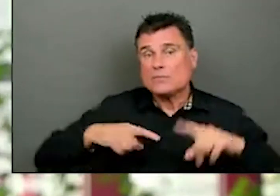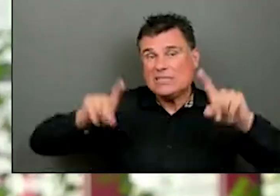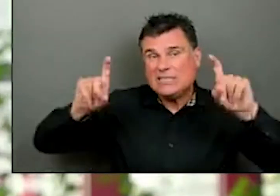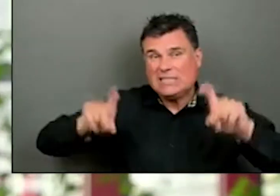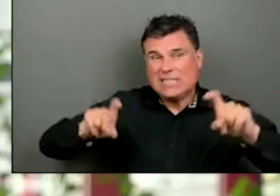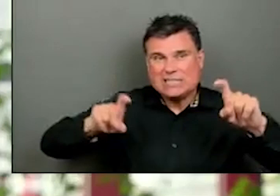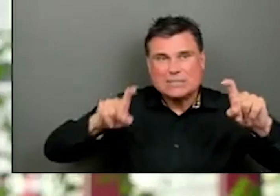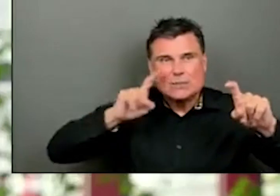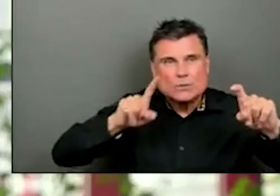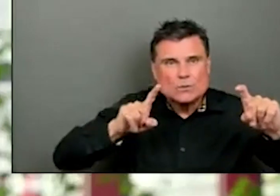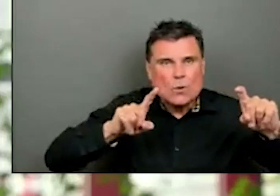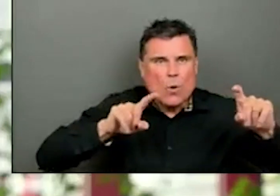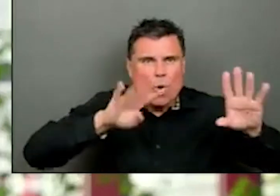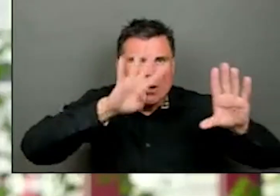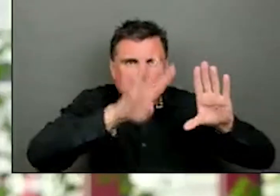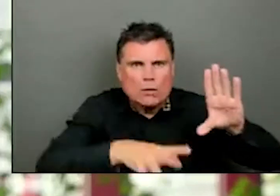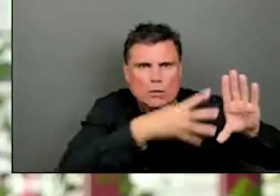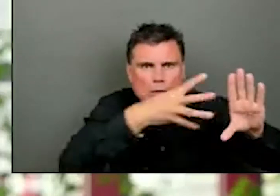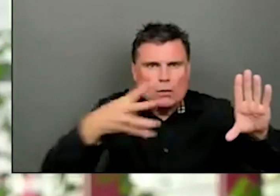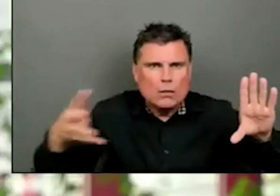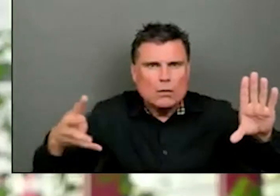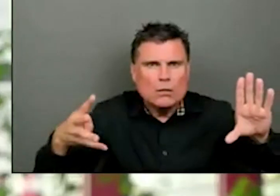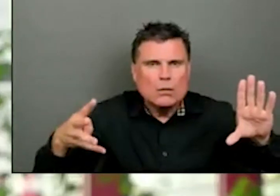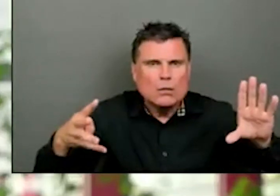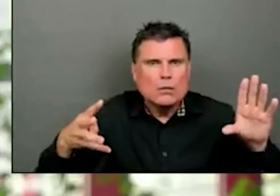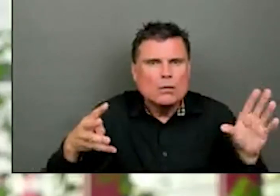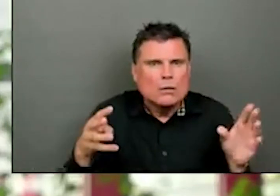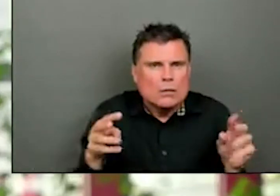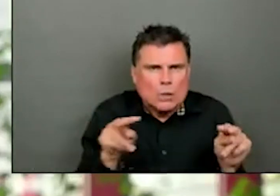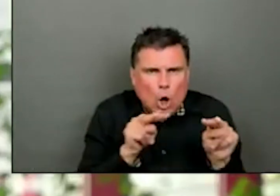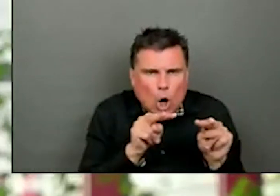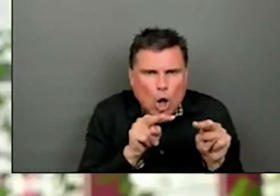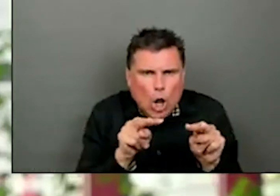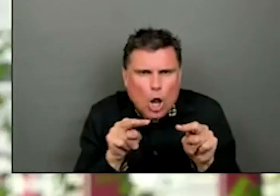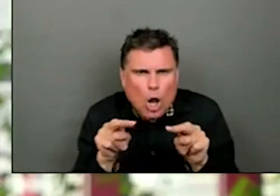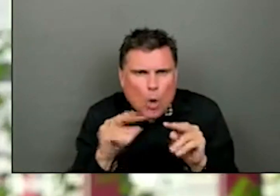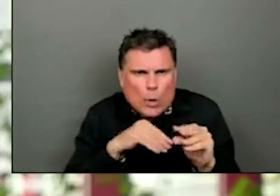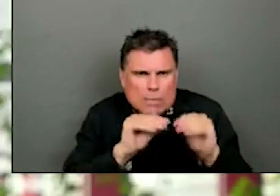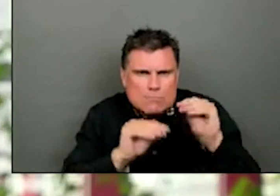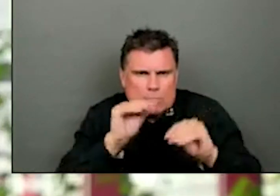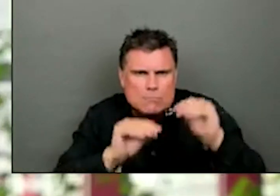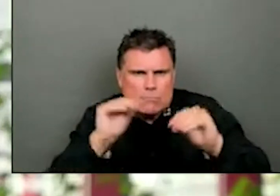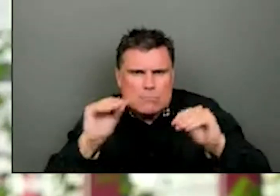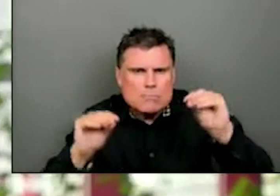when you have smaller numbers that makes that uh even easier we're also watching very carefully